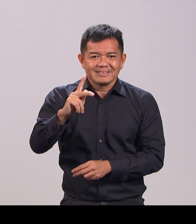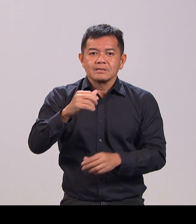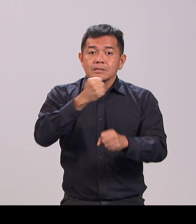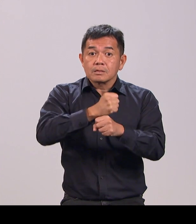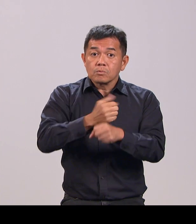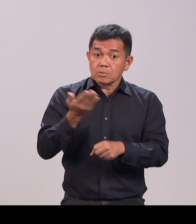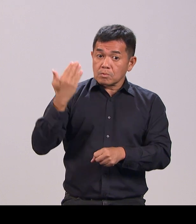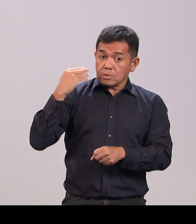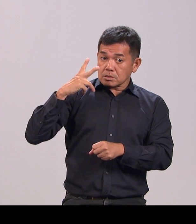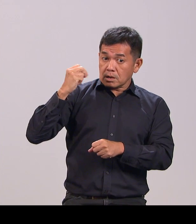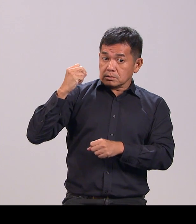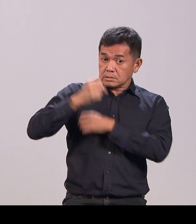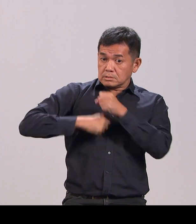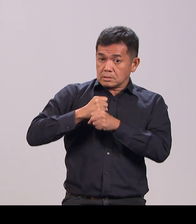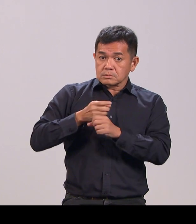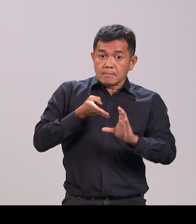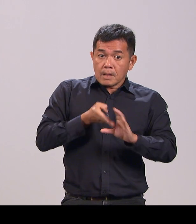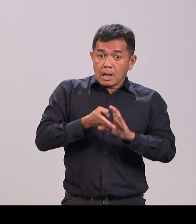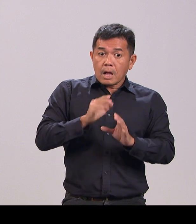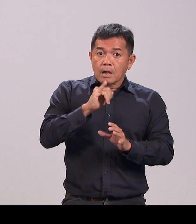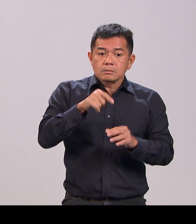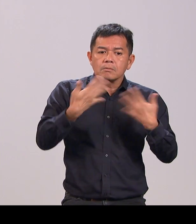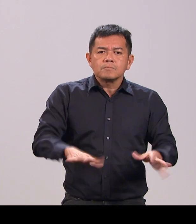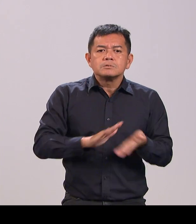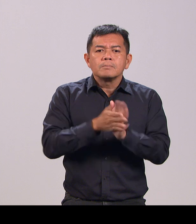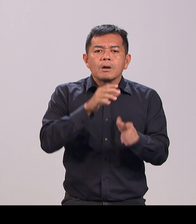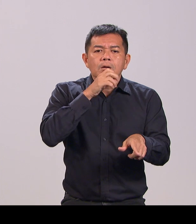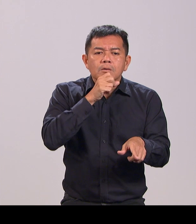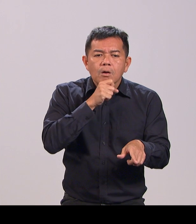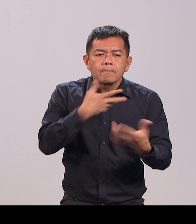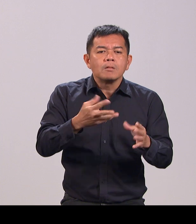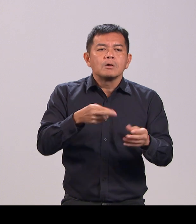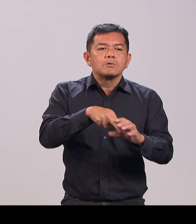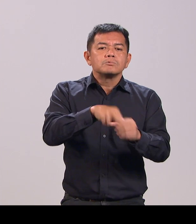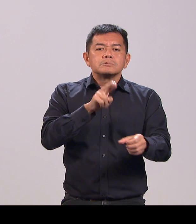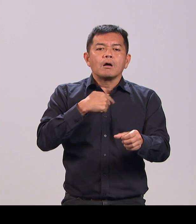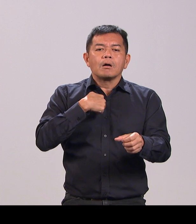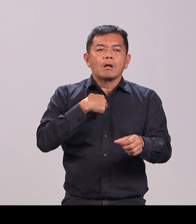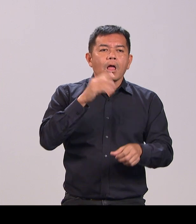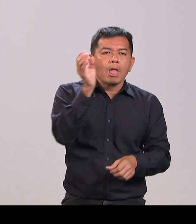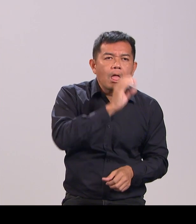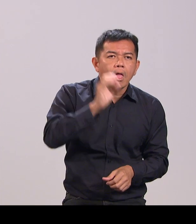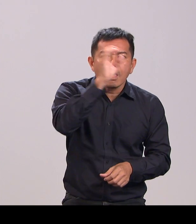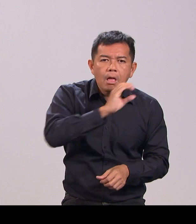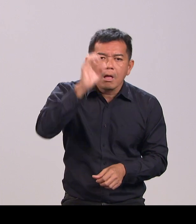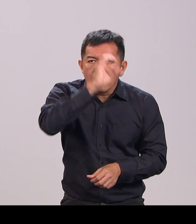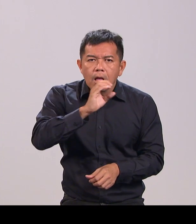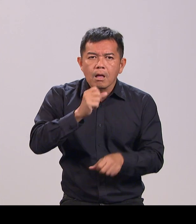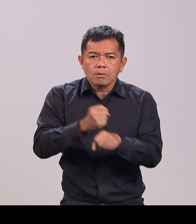Now in his 50s, last year he left the bank. He found it hard to find a new job so he signed up for the CSP.